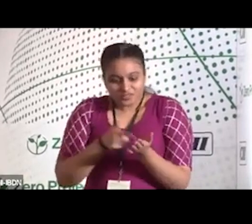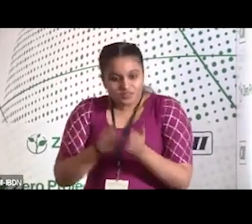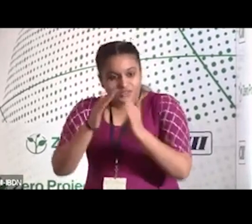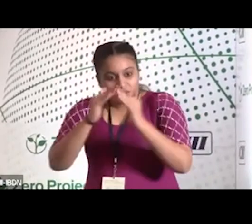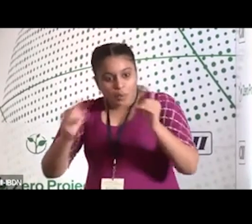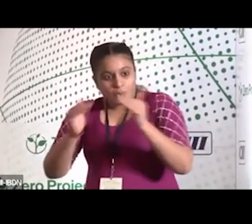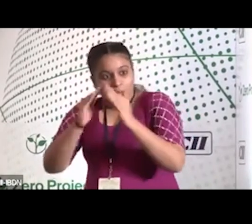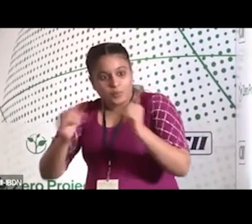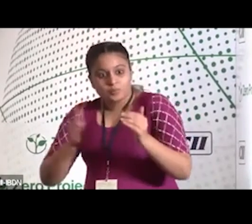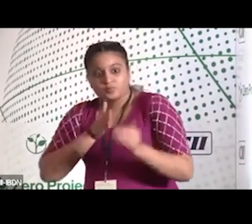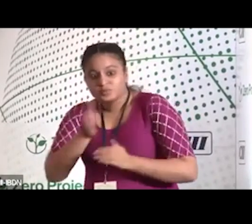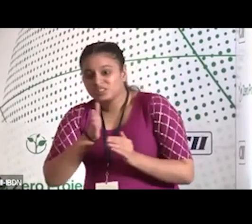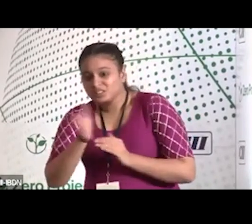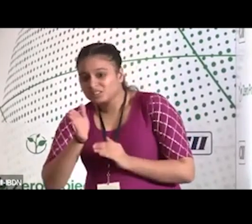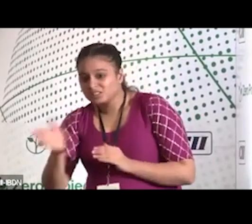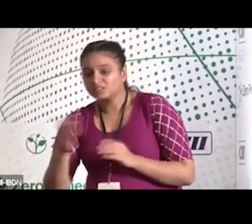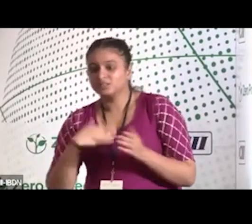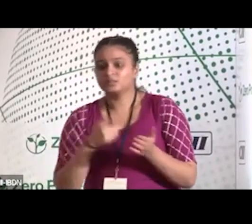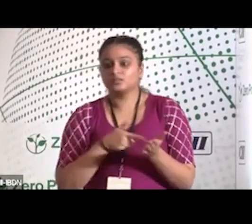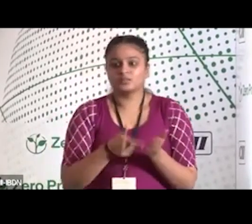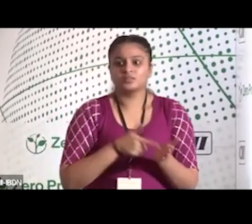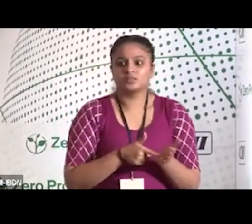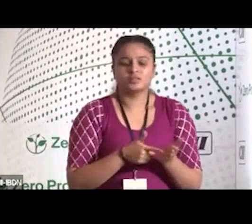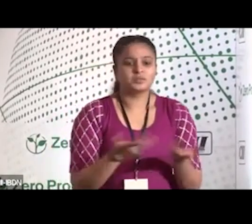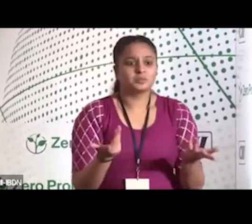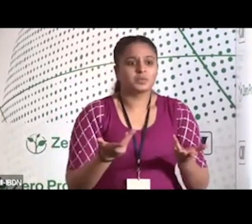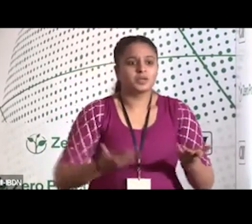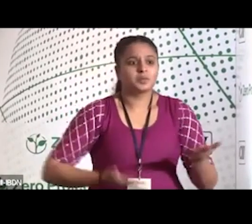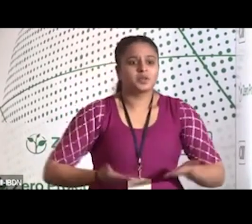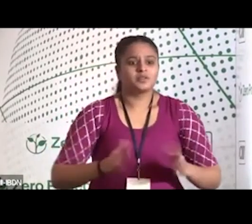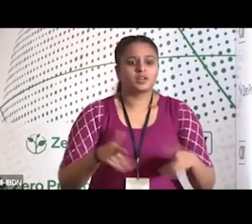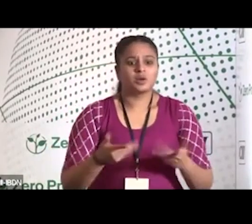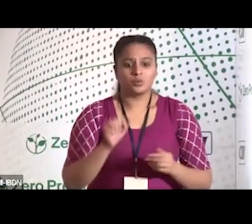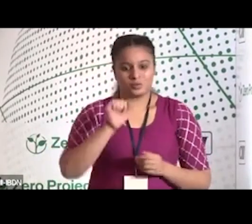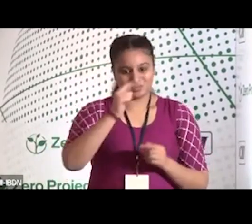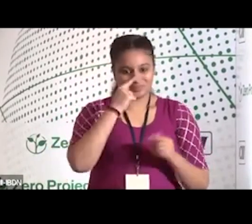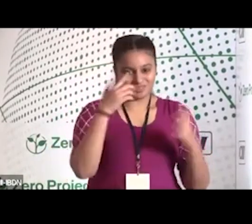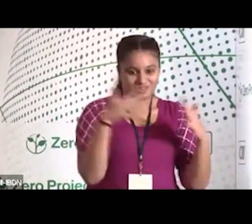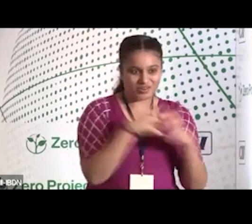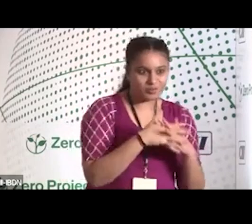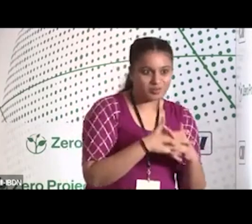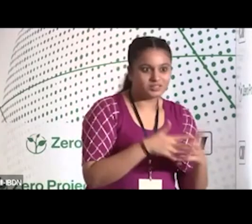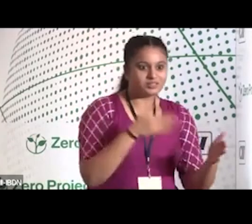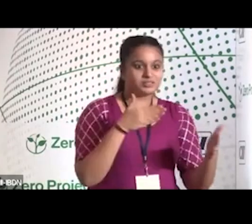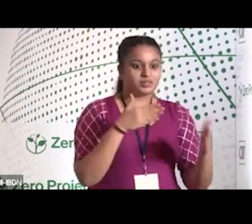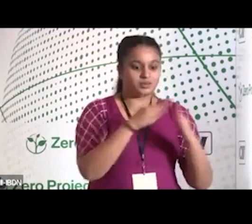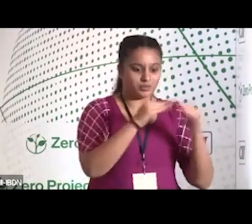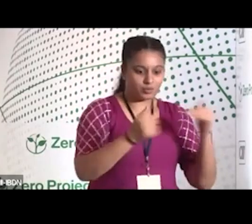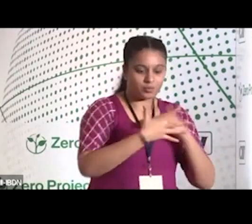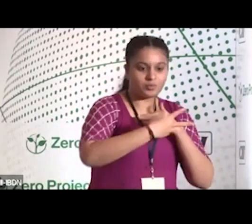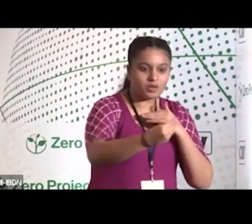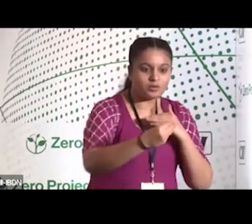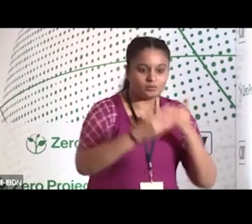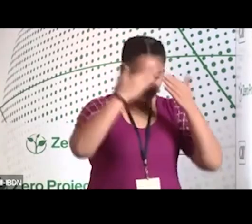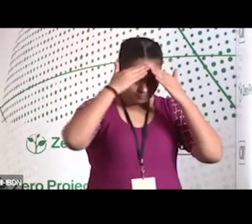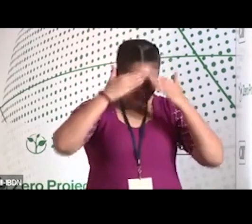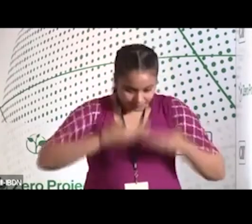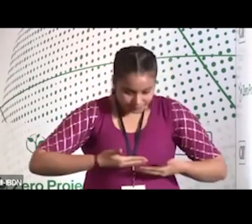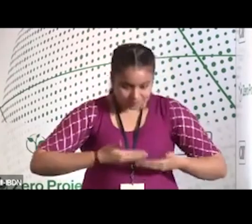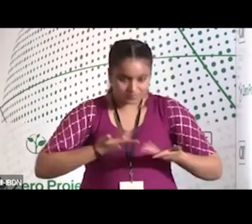I'm all here with the gay male all go go to save our mechanical problem Googlebot out year Oh